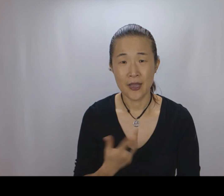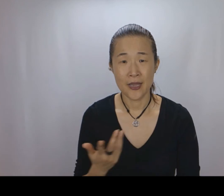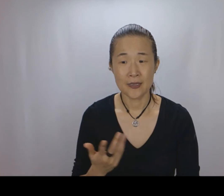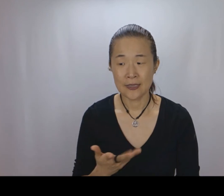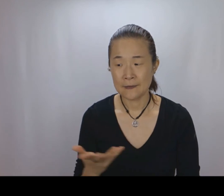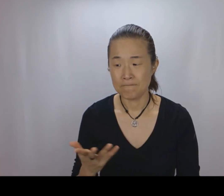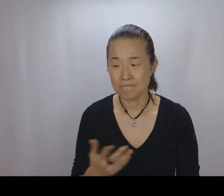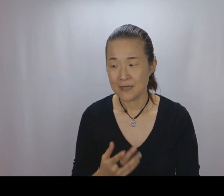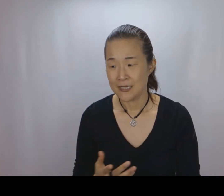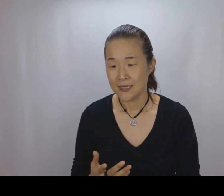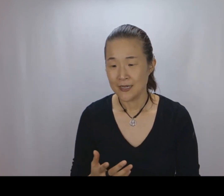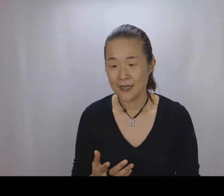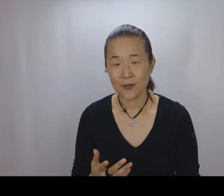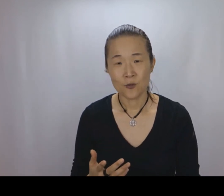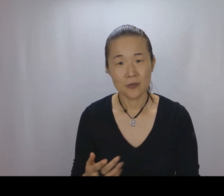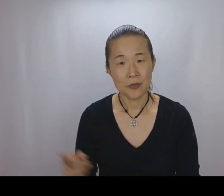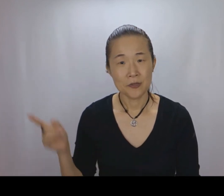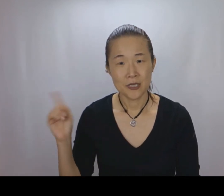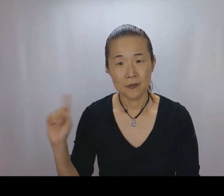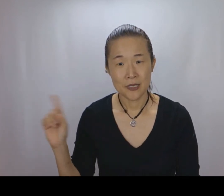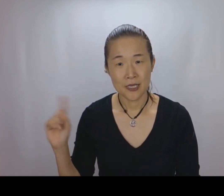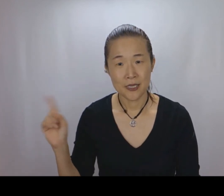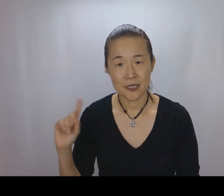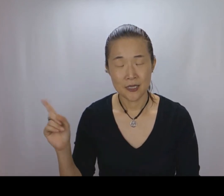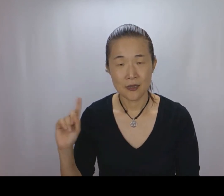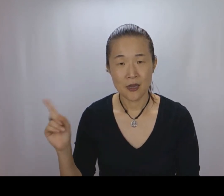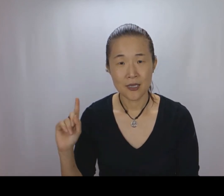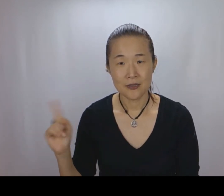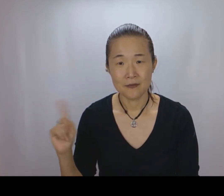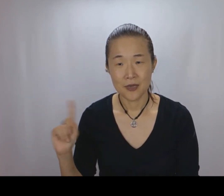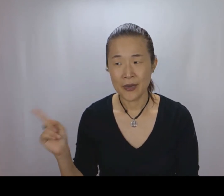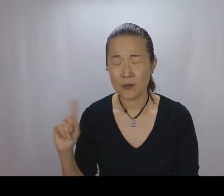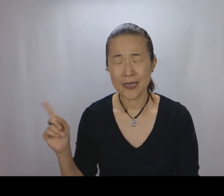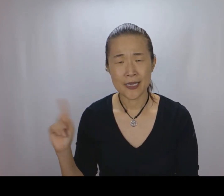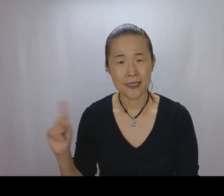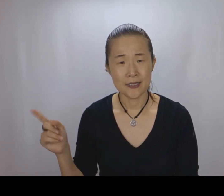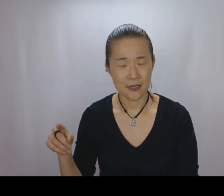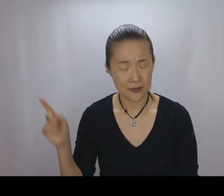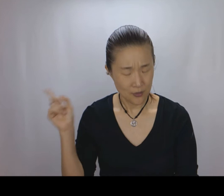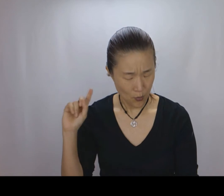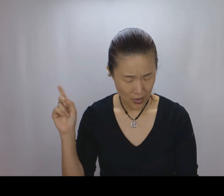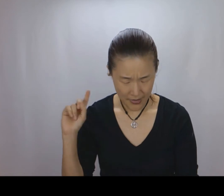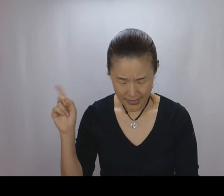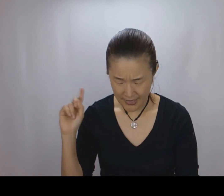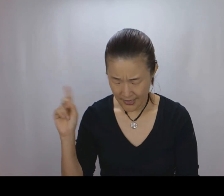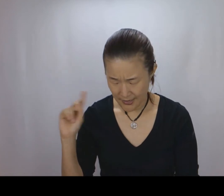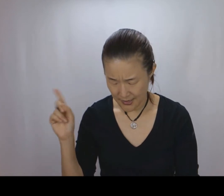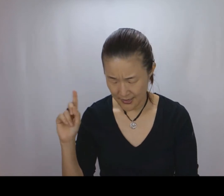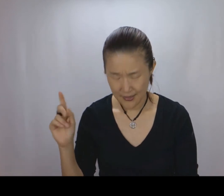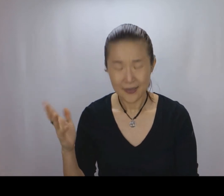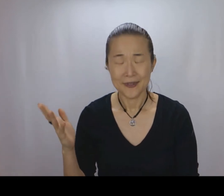and at work people see me saying this a lot about my keys. So , "Where are my keys?"